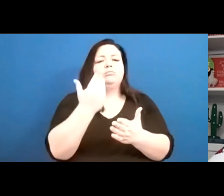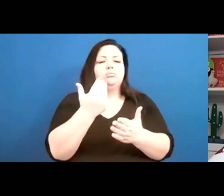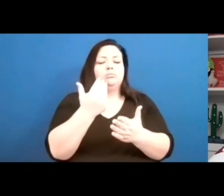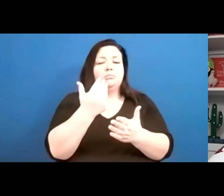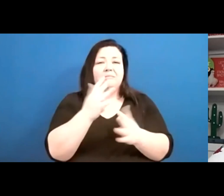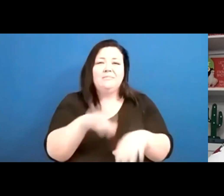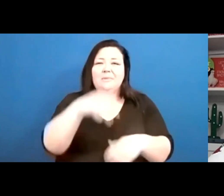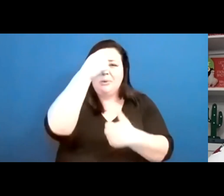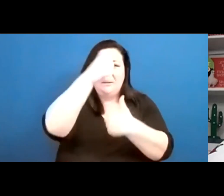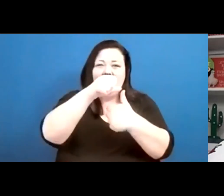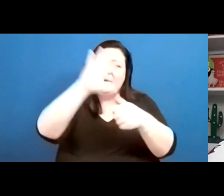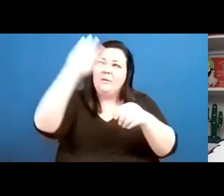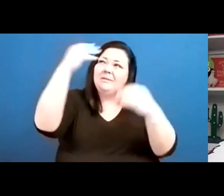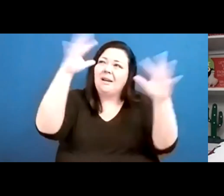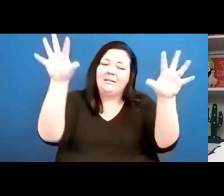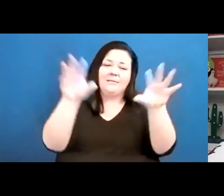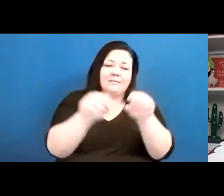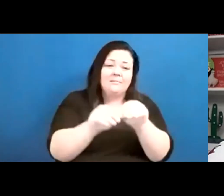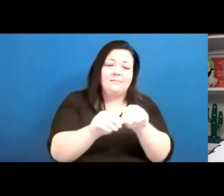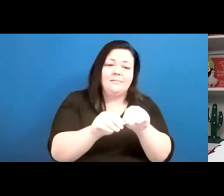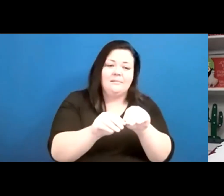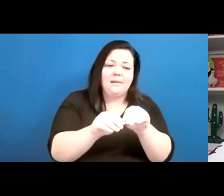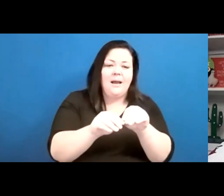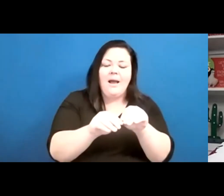Remember the sunsets? I hide them/